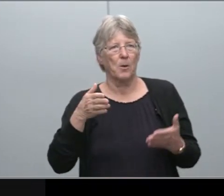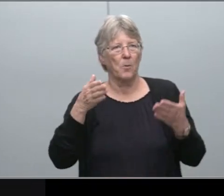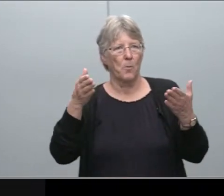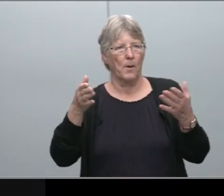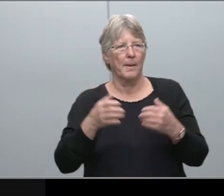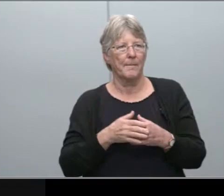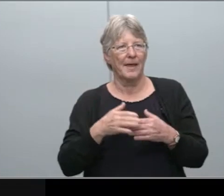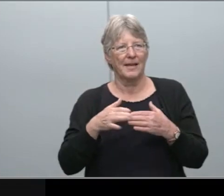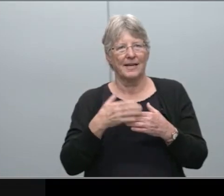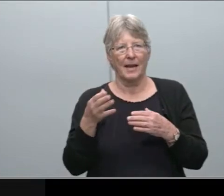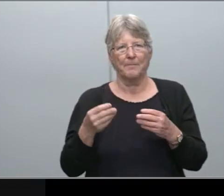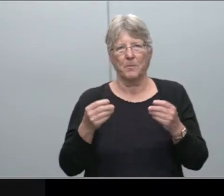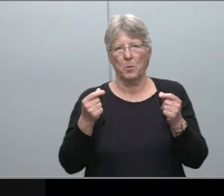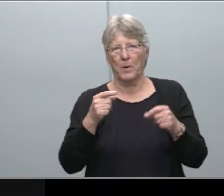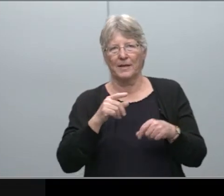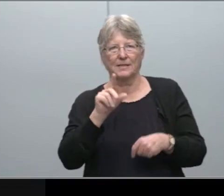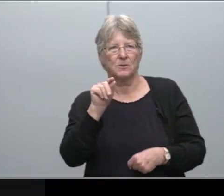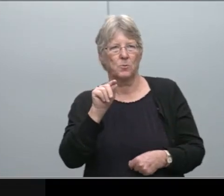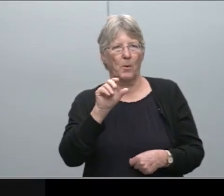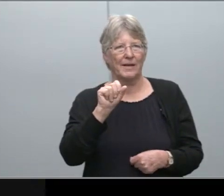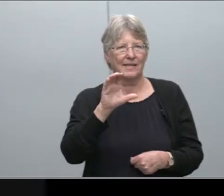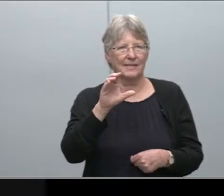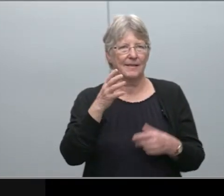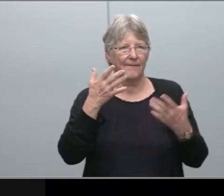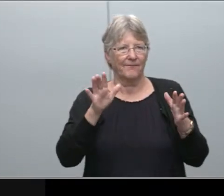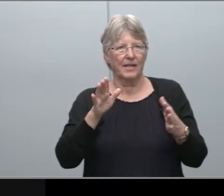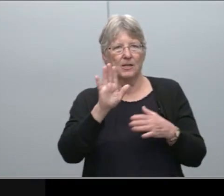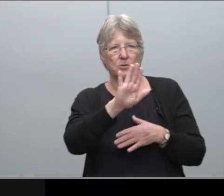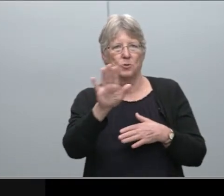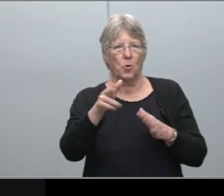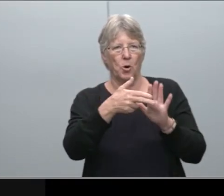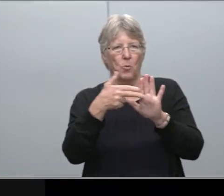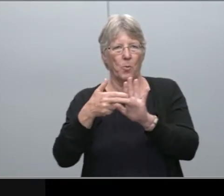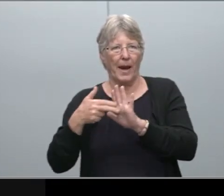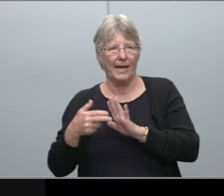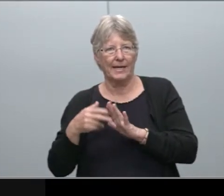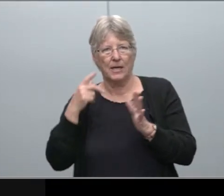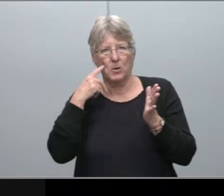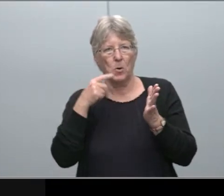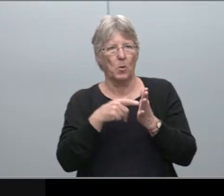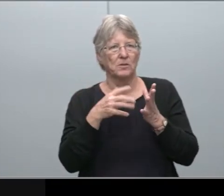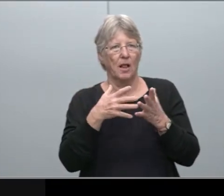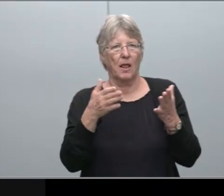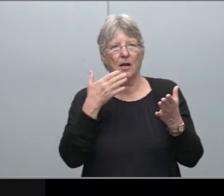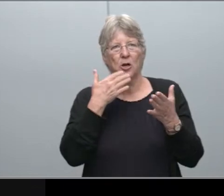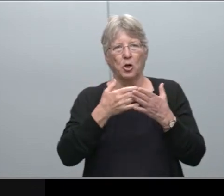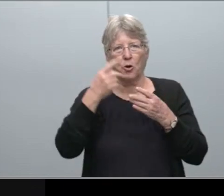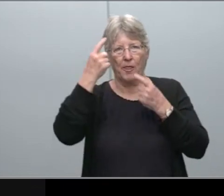with all the technology, with all advanced, with all the health department, we still cannot open.